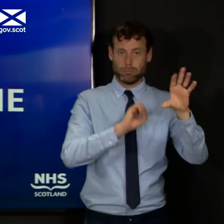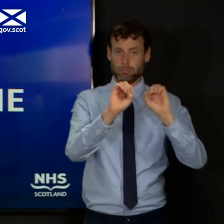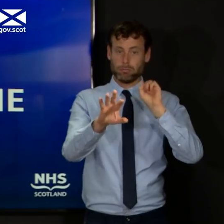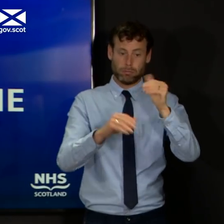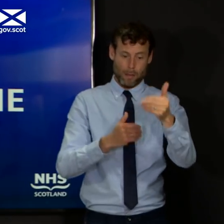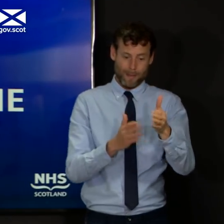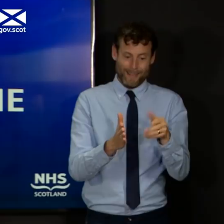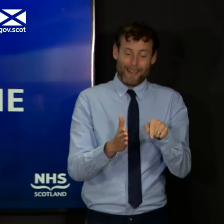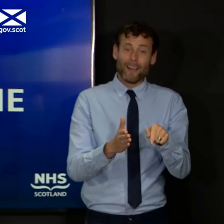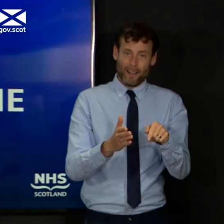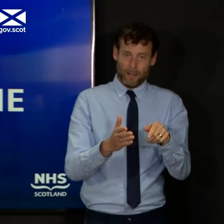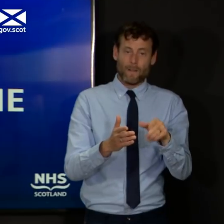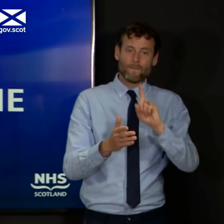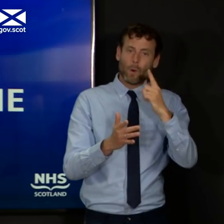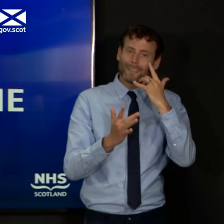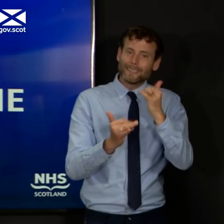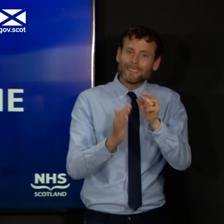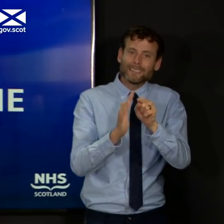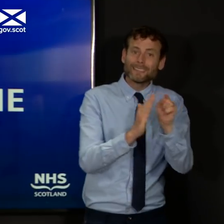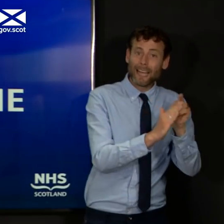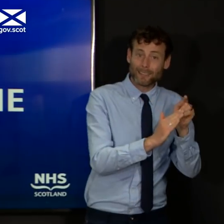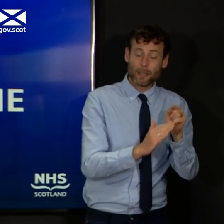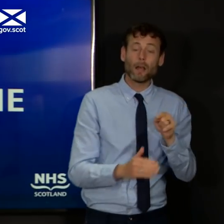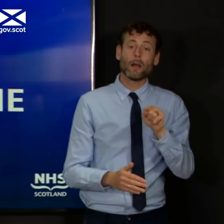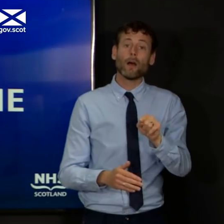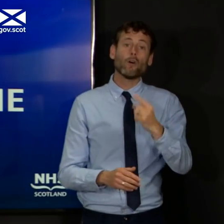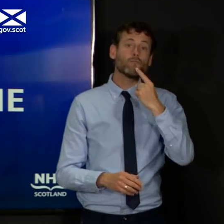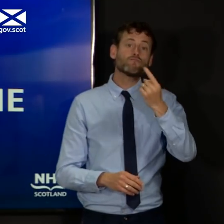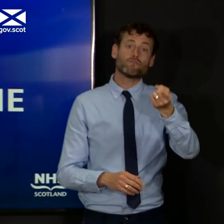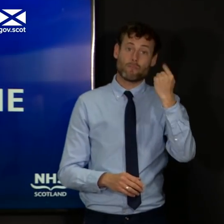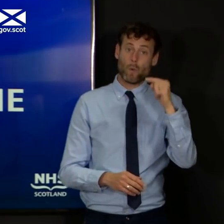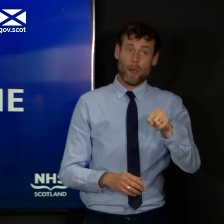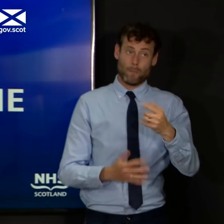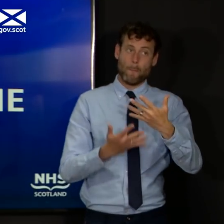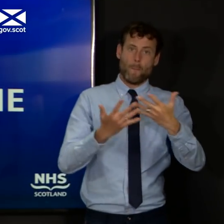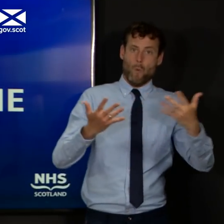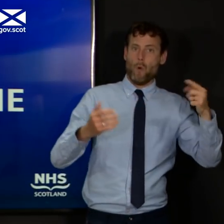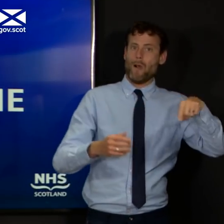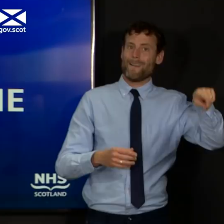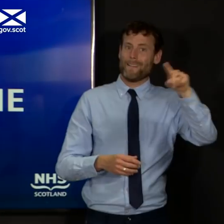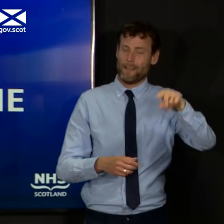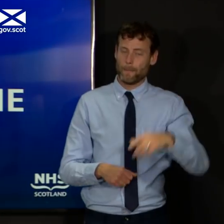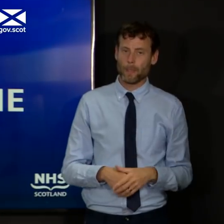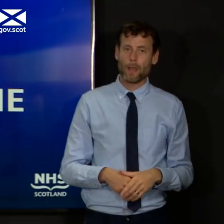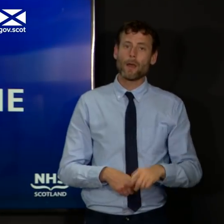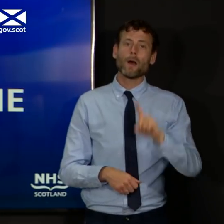which assists the speed with which this work can be done. But of course boards will supplement